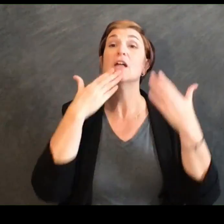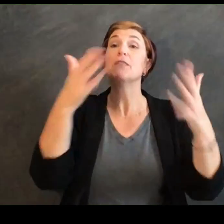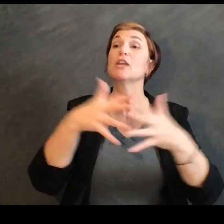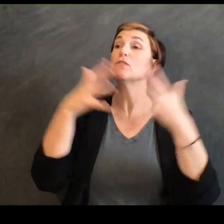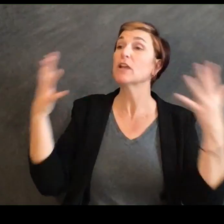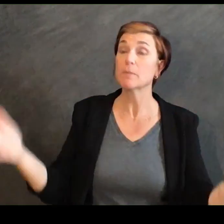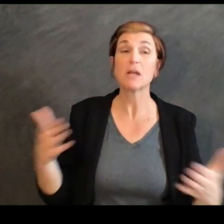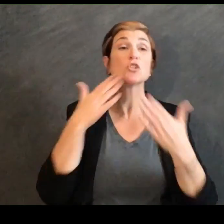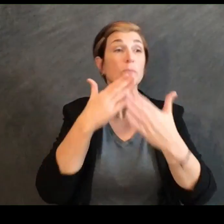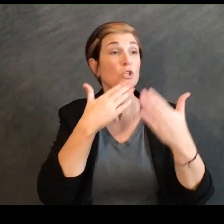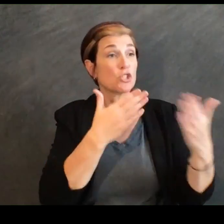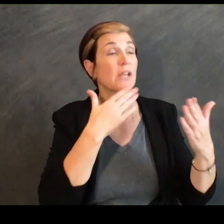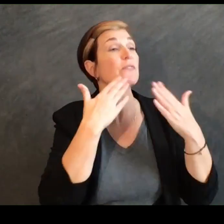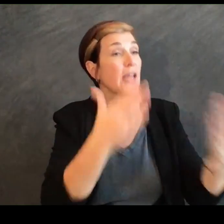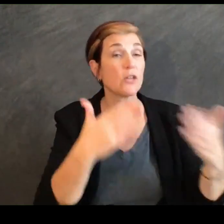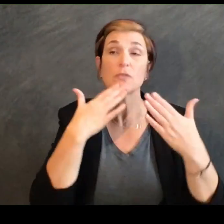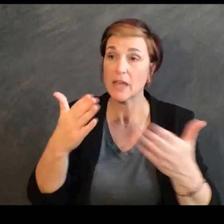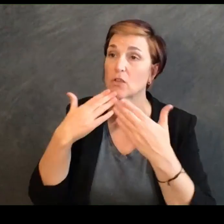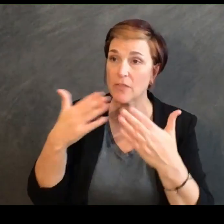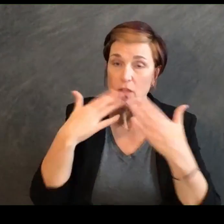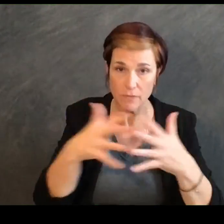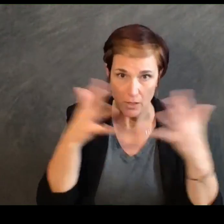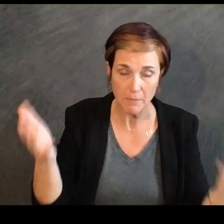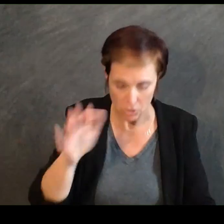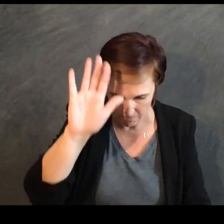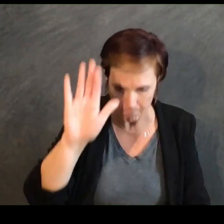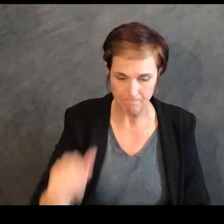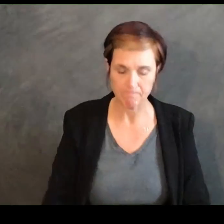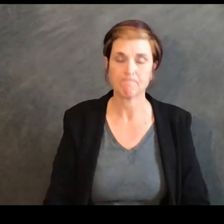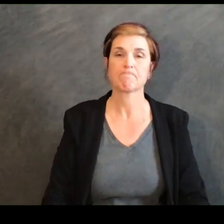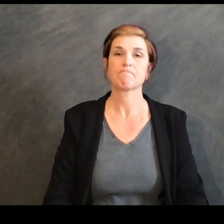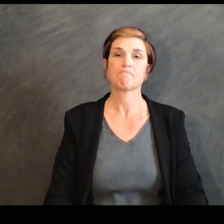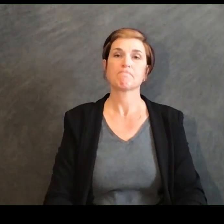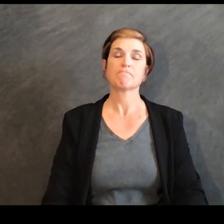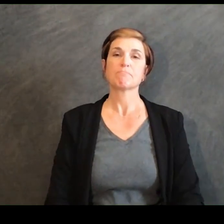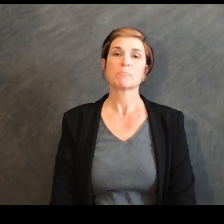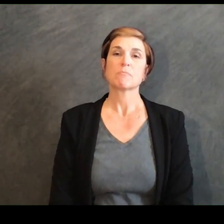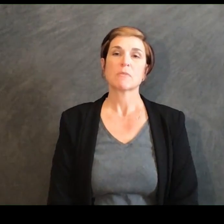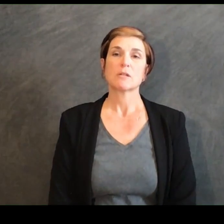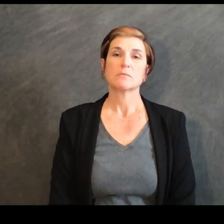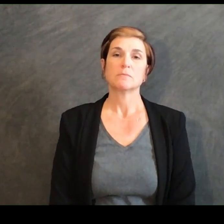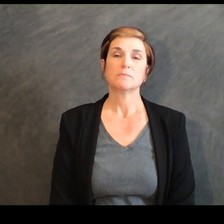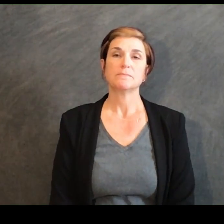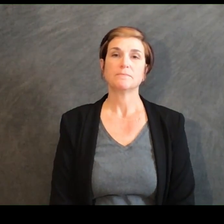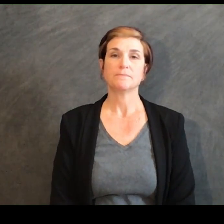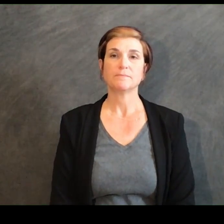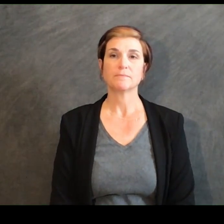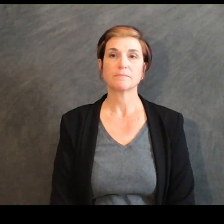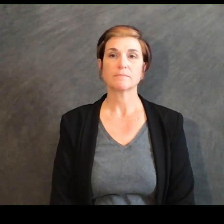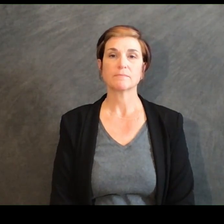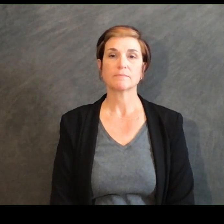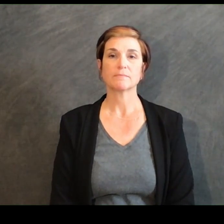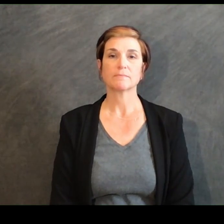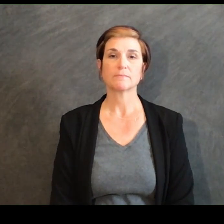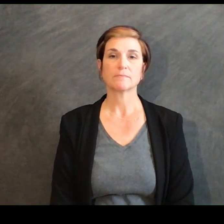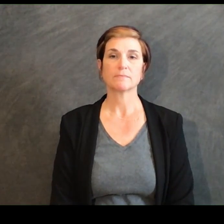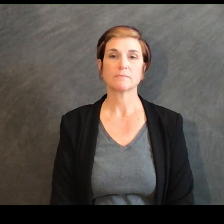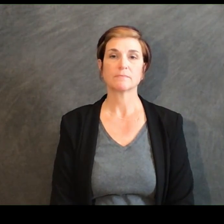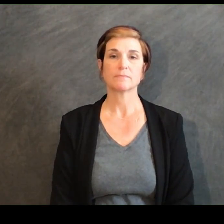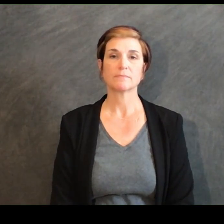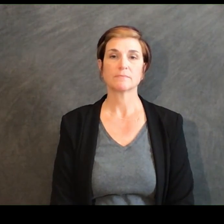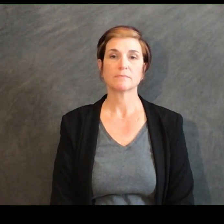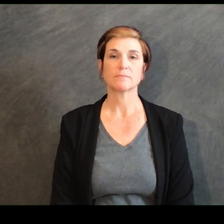thank you thank you very much you explain why that didn't happen